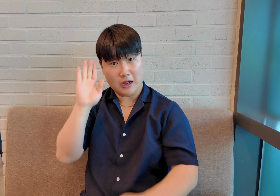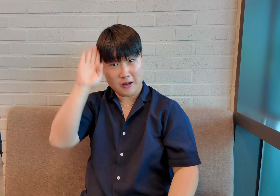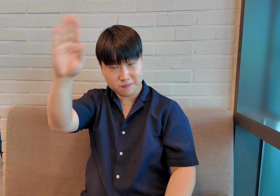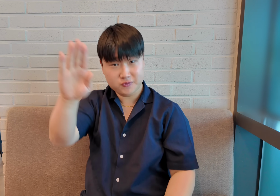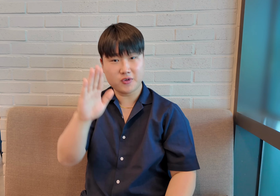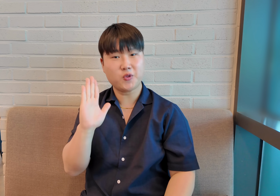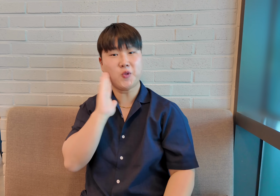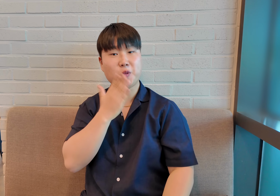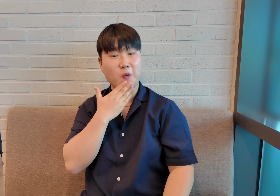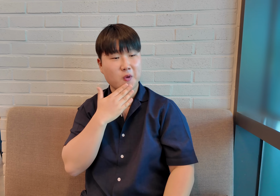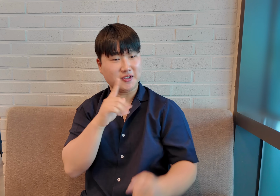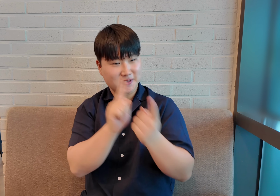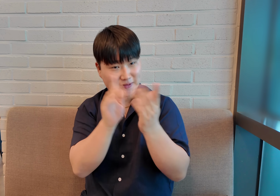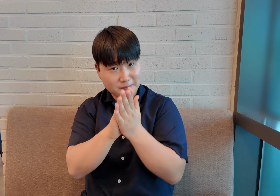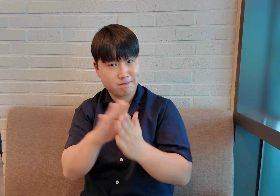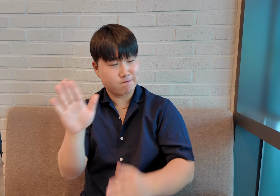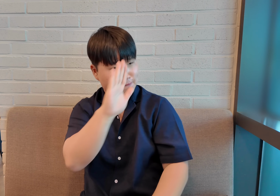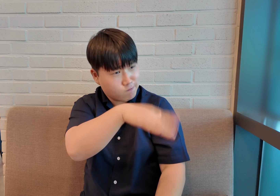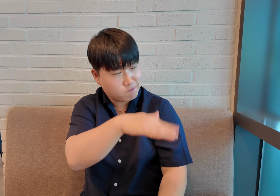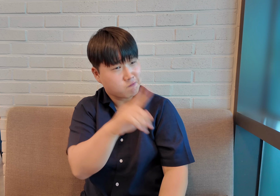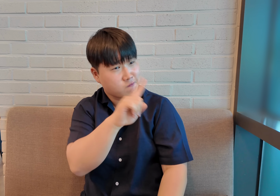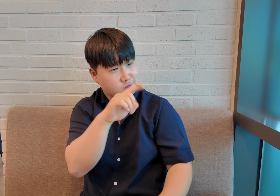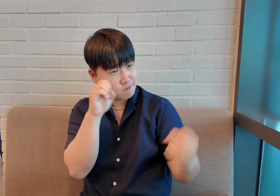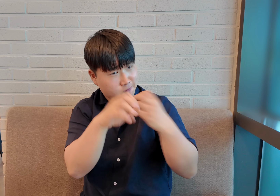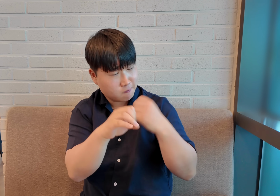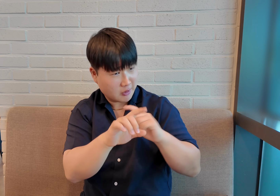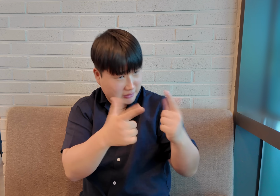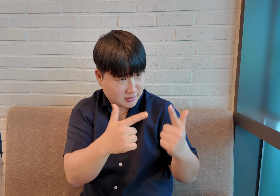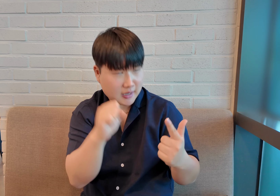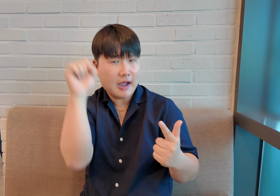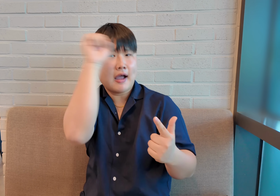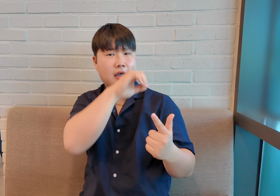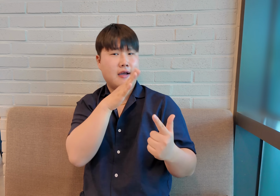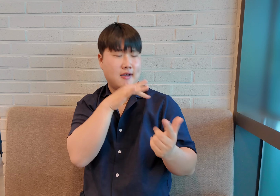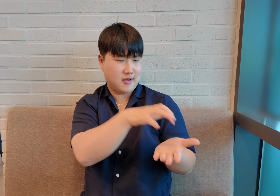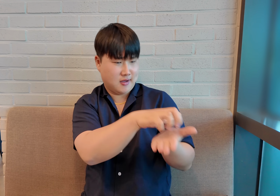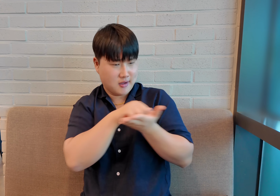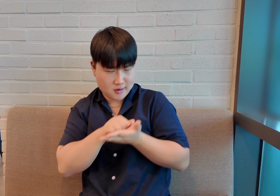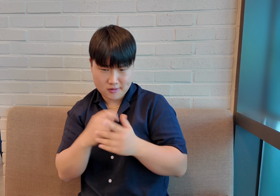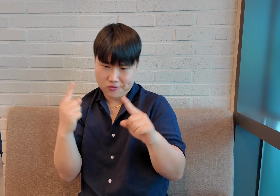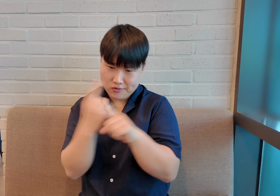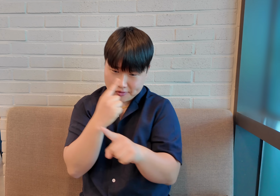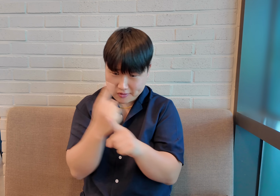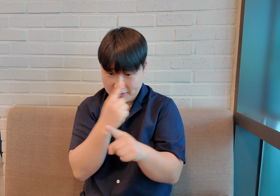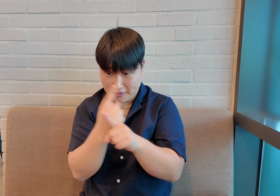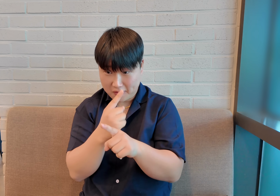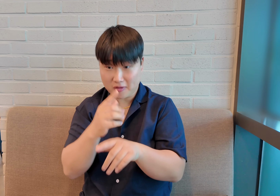In the future, you will communicate directly with the deaf and correct incorrect sign language.